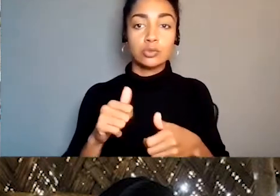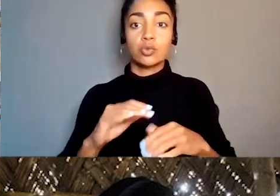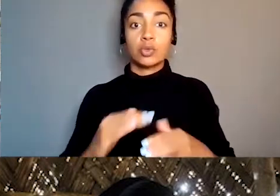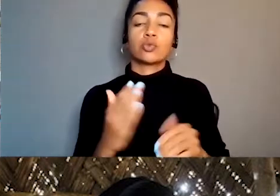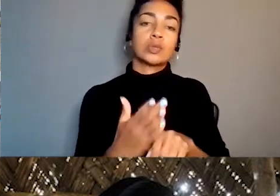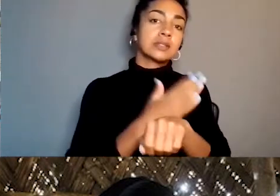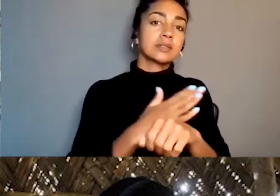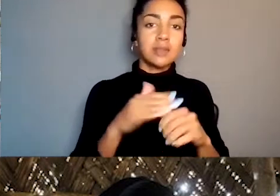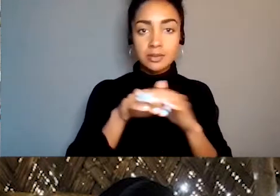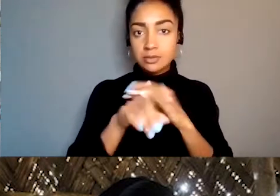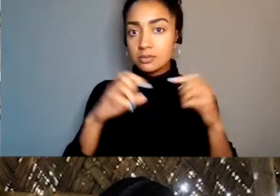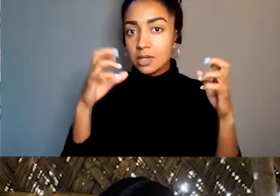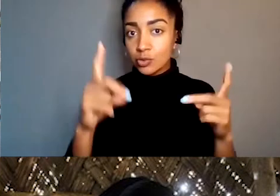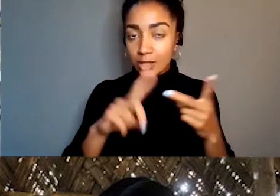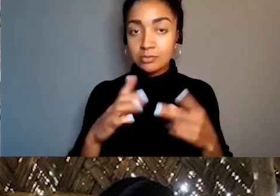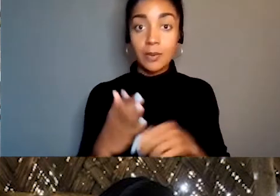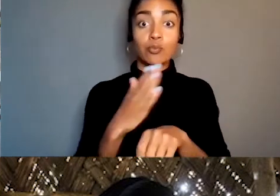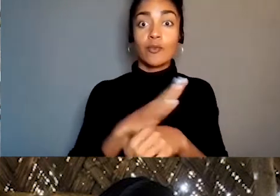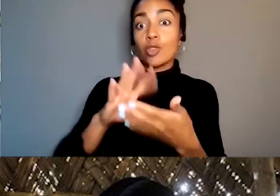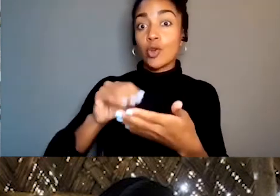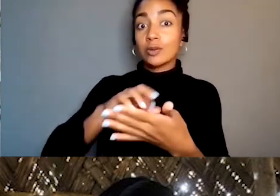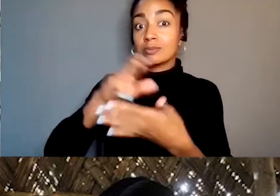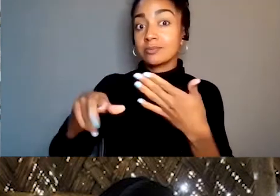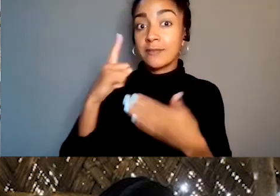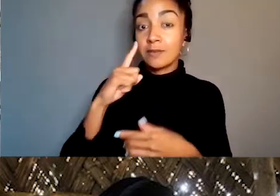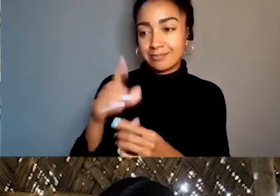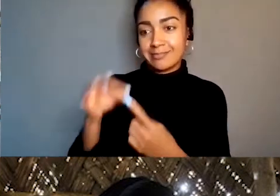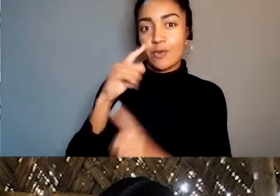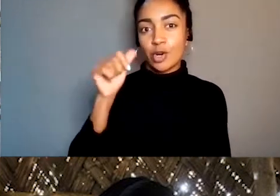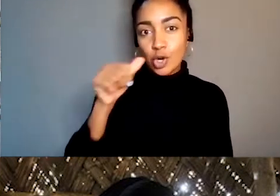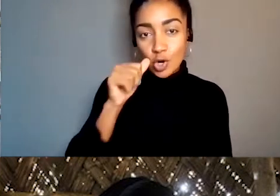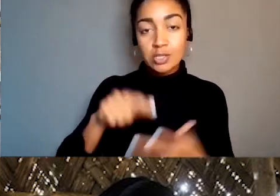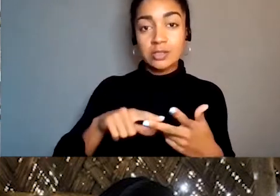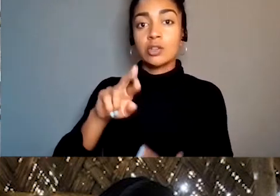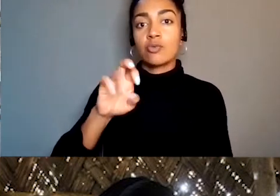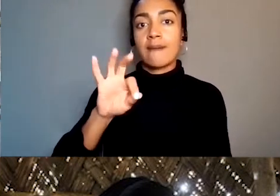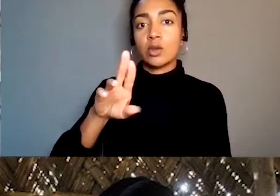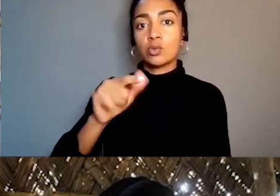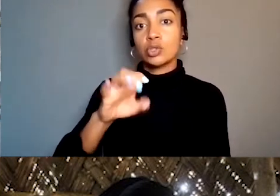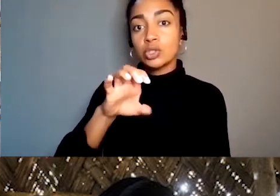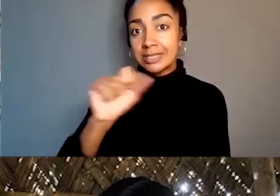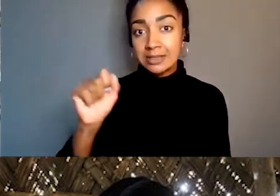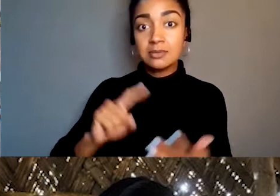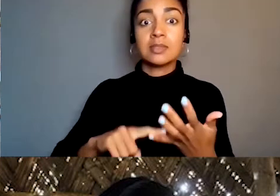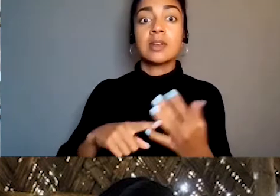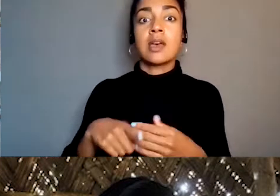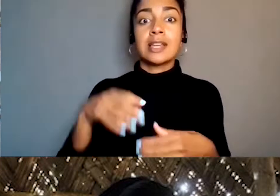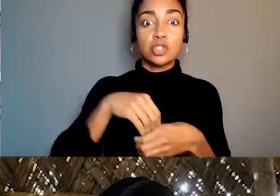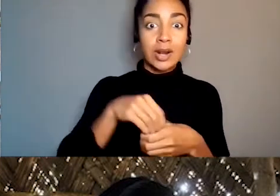especially for girl refugees, internally displaced communities, gender and sexual minorities and children with disabilities.